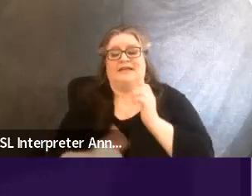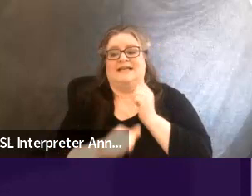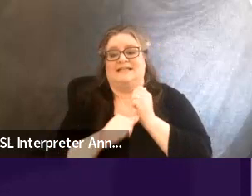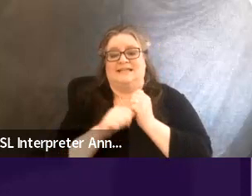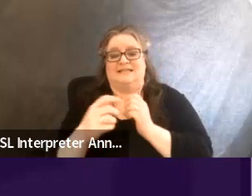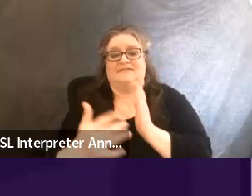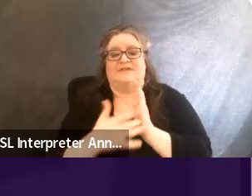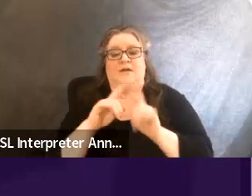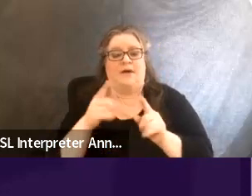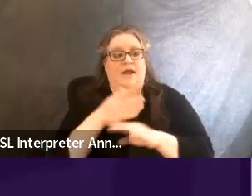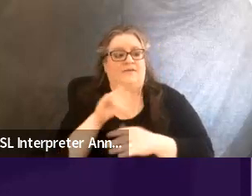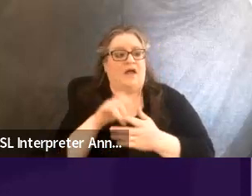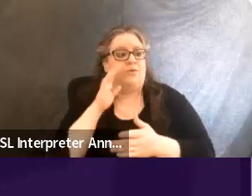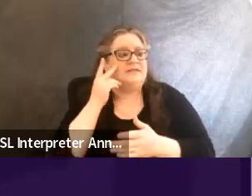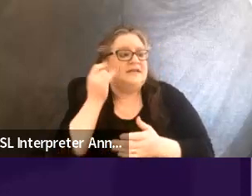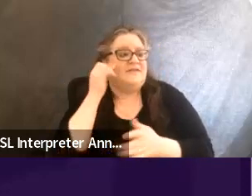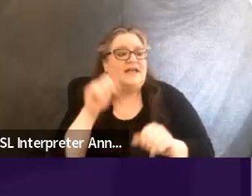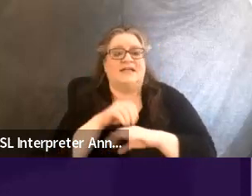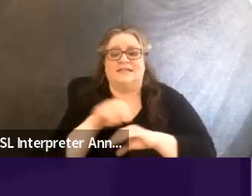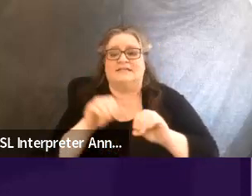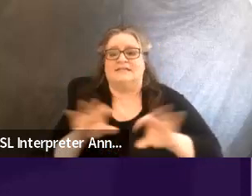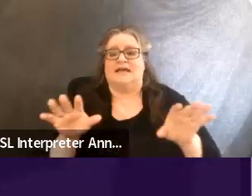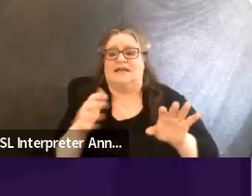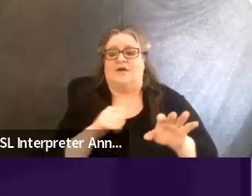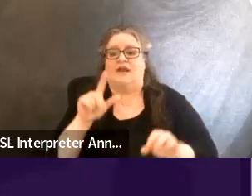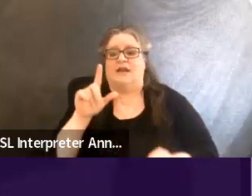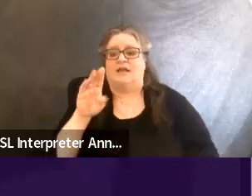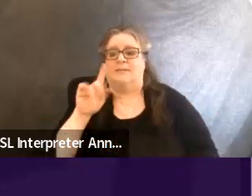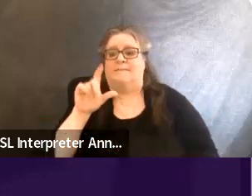if I can send any blog posts as resources about that.